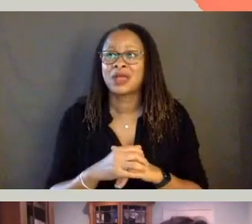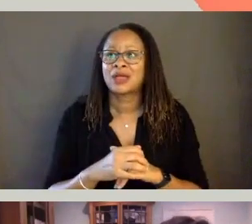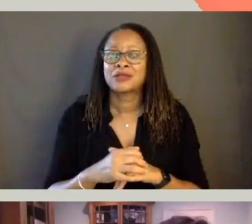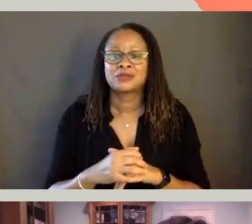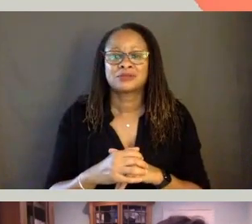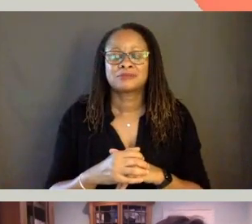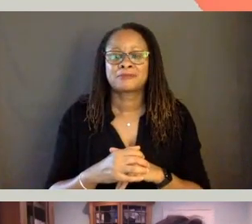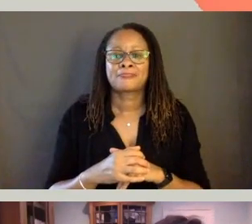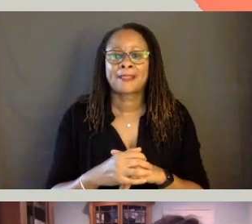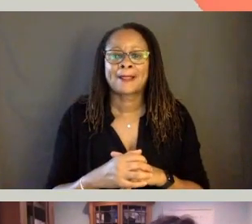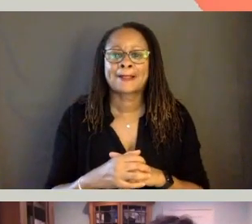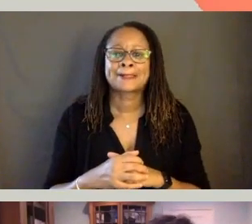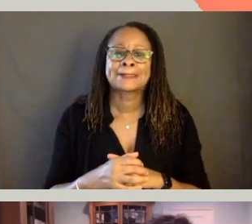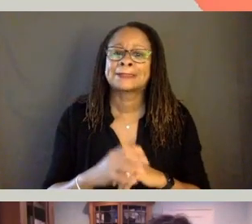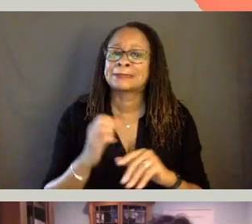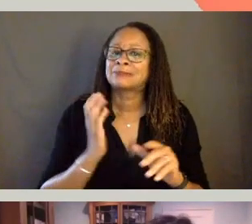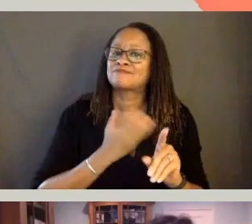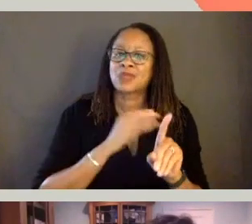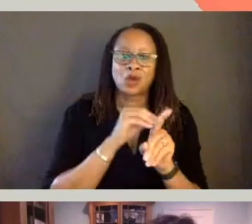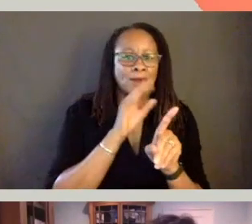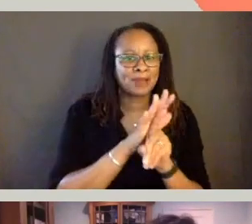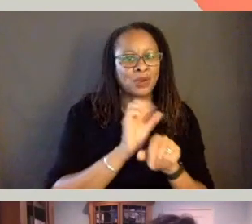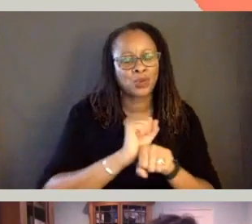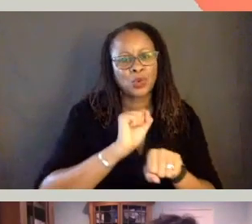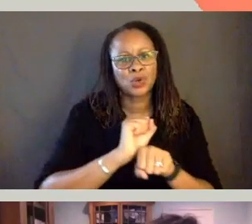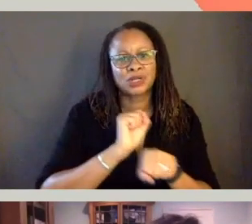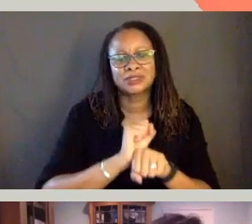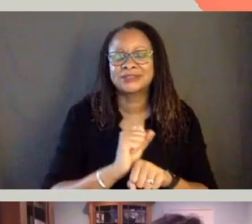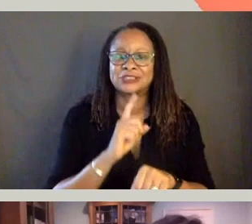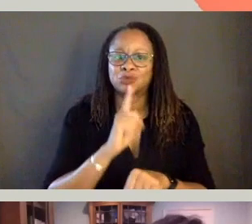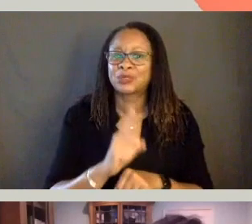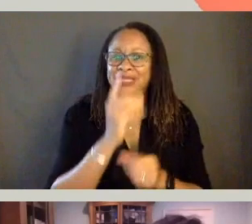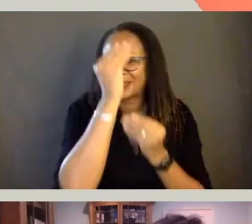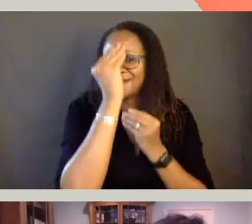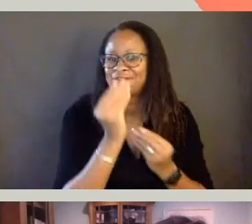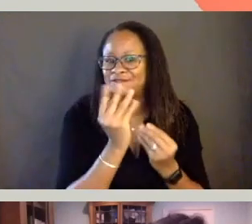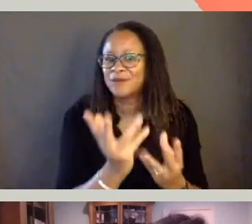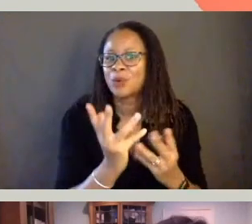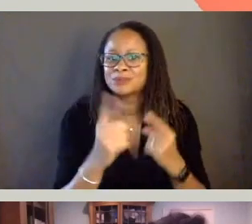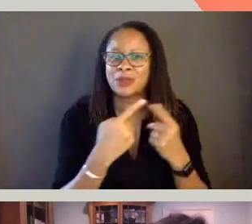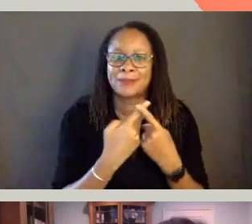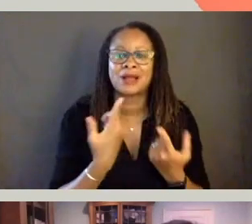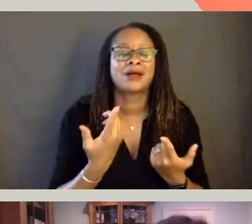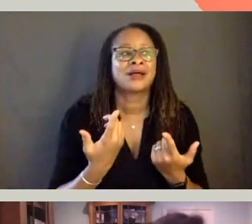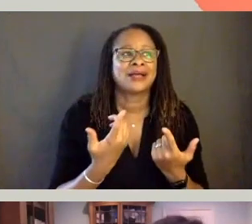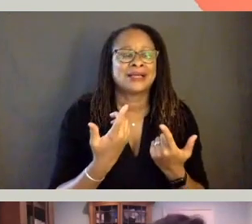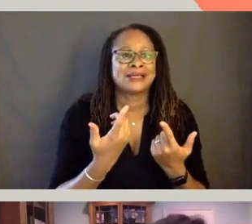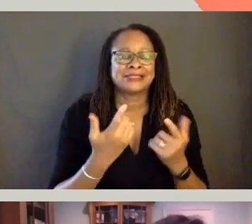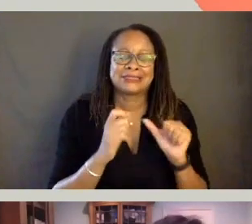So our impact work has really been informed about keeping, centering, continually centering